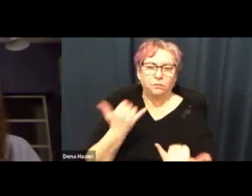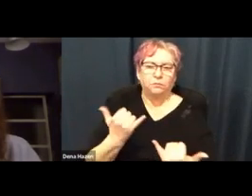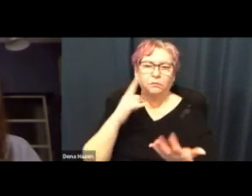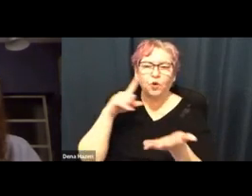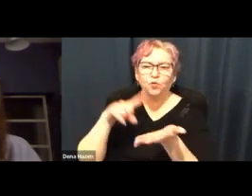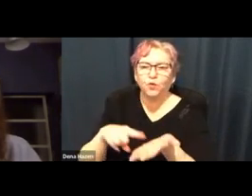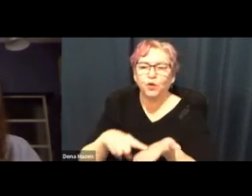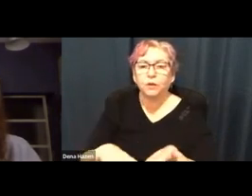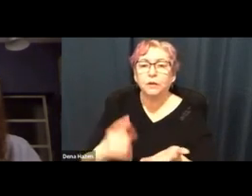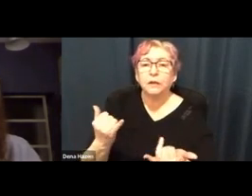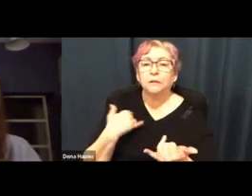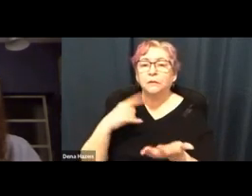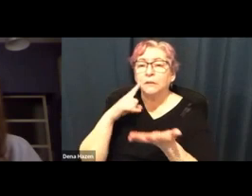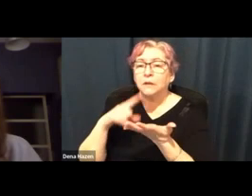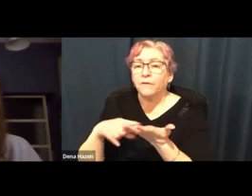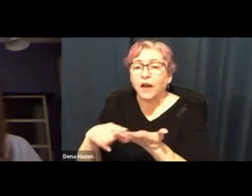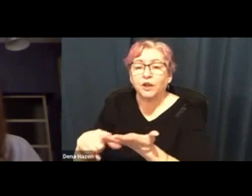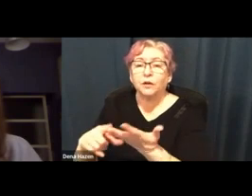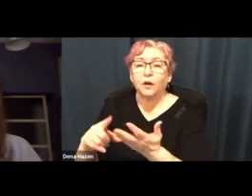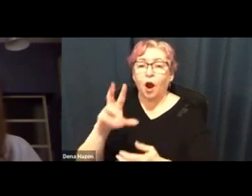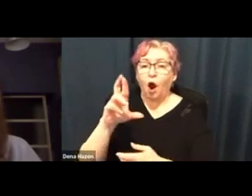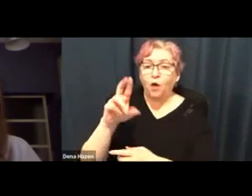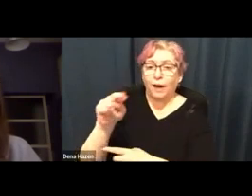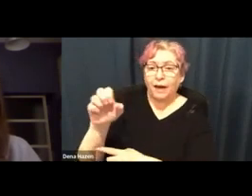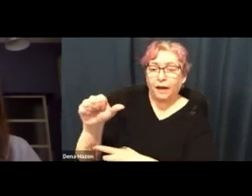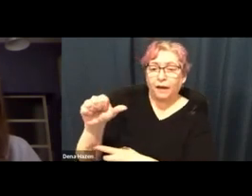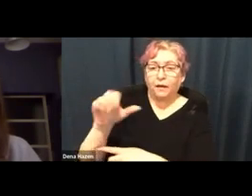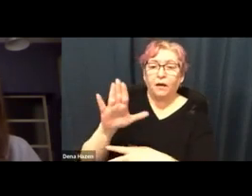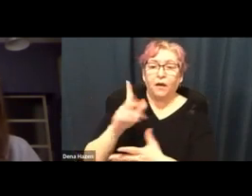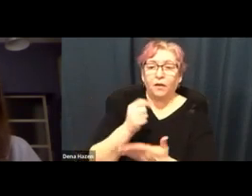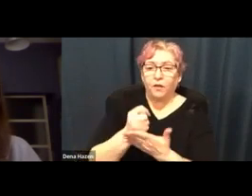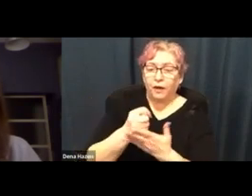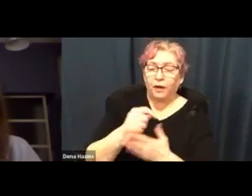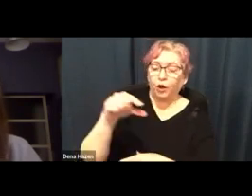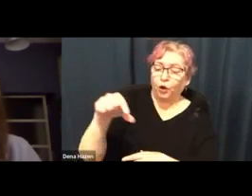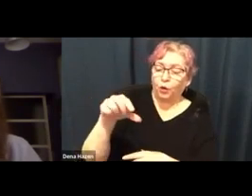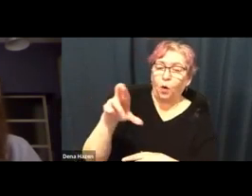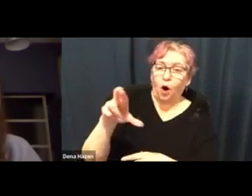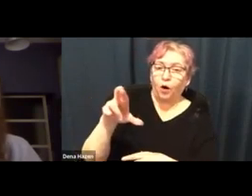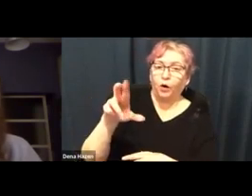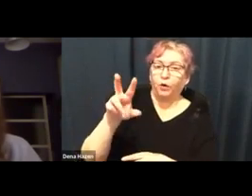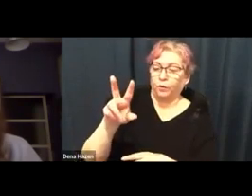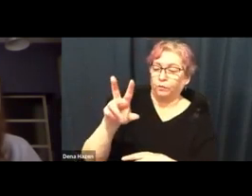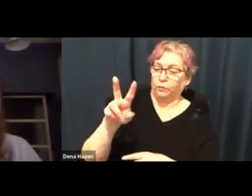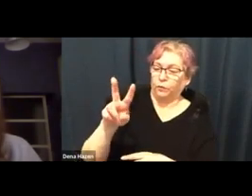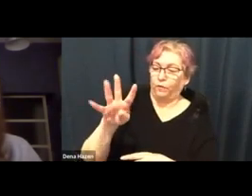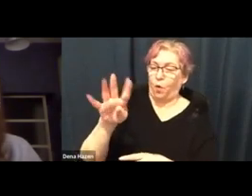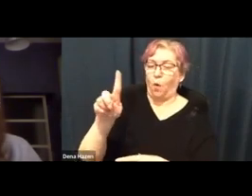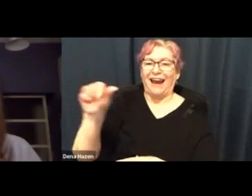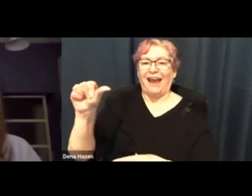Our investigational RNA therapy, QR-421a, a catchy name,